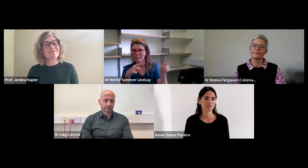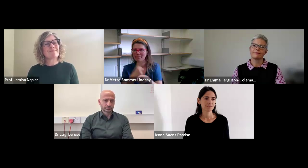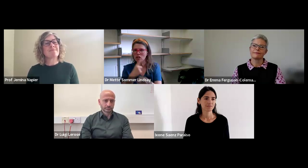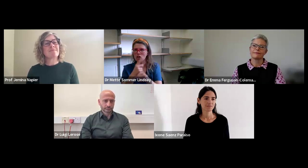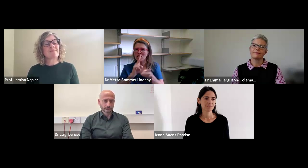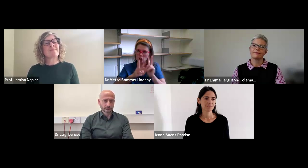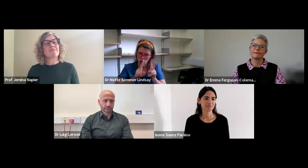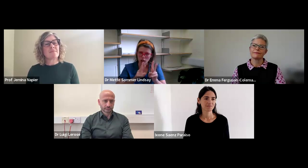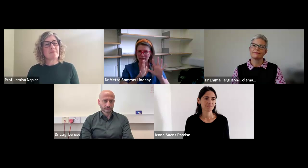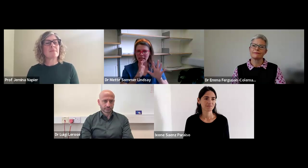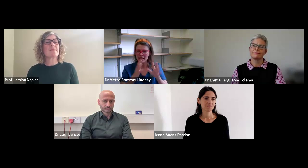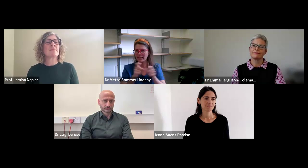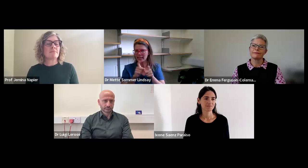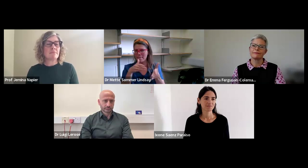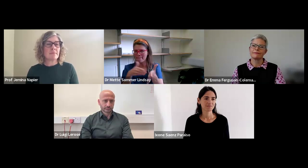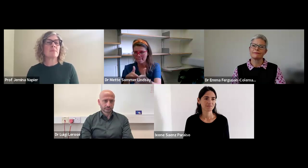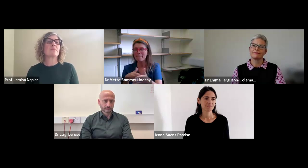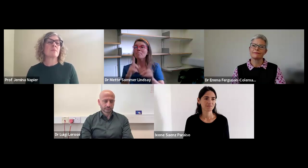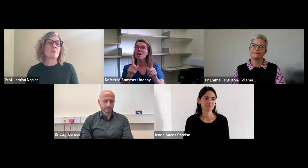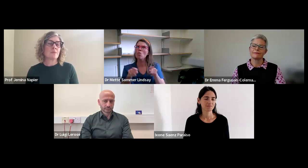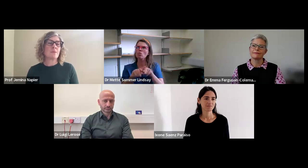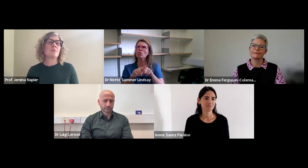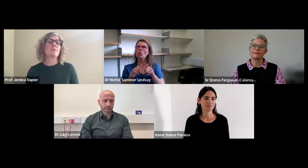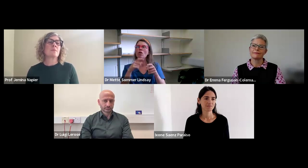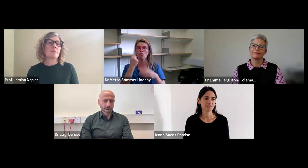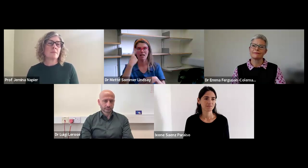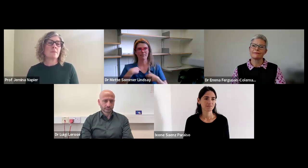course there are hidden barriers, underlying issues, people have talked about interpreting,